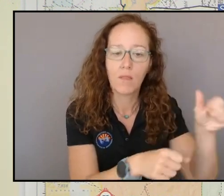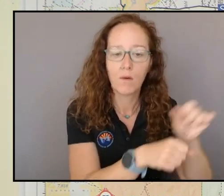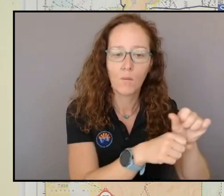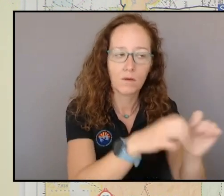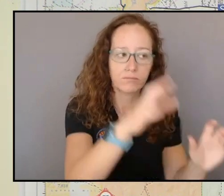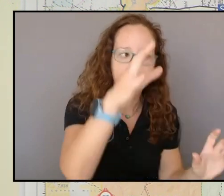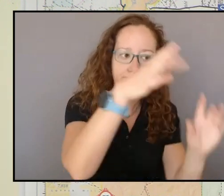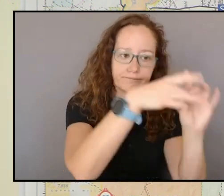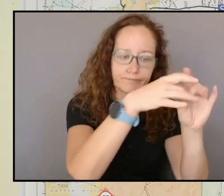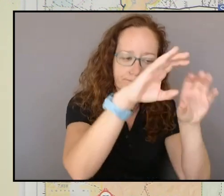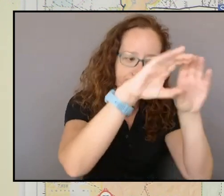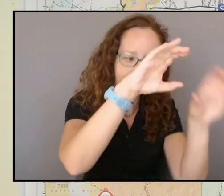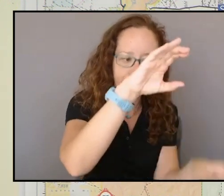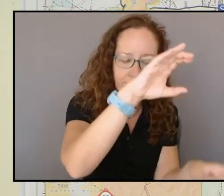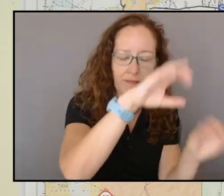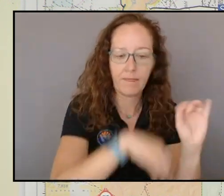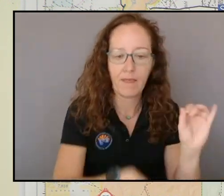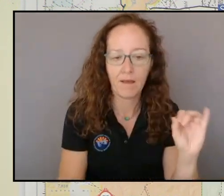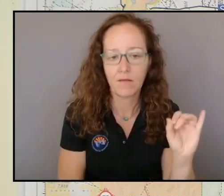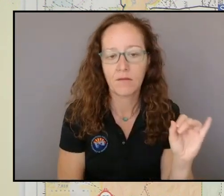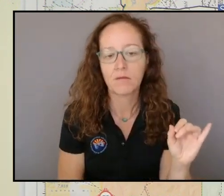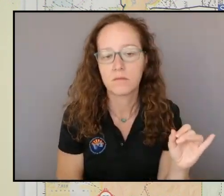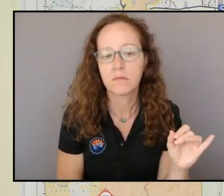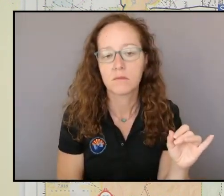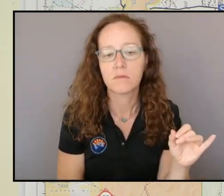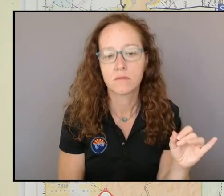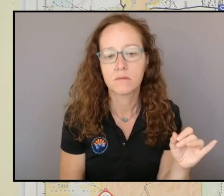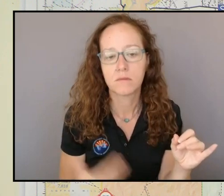blockers there. And the reason why is that today, you know, the